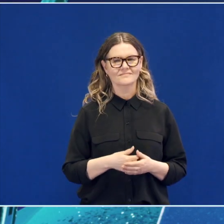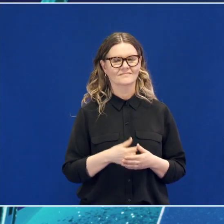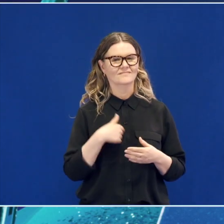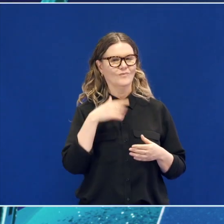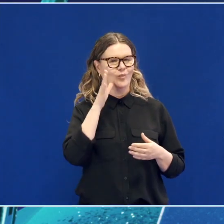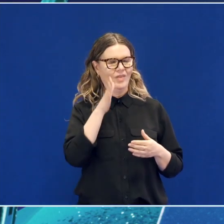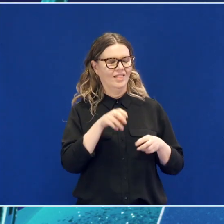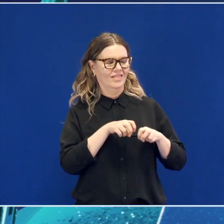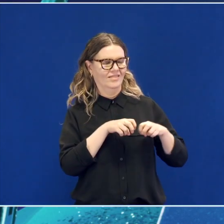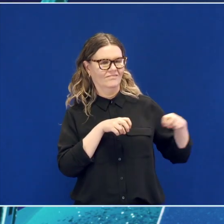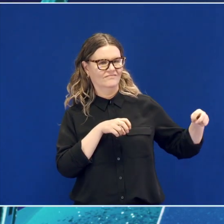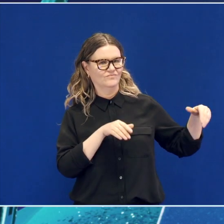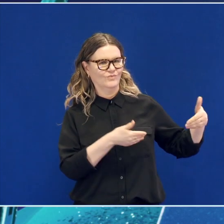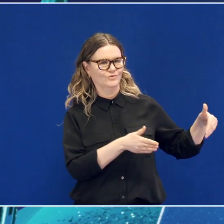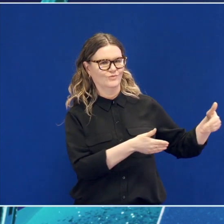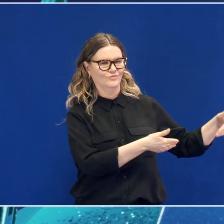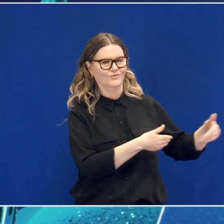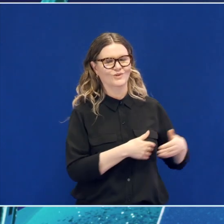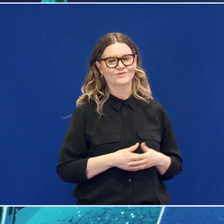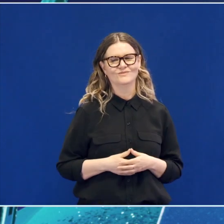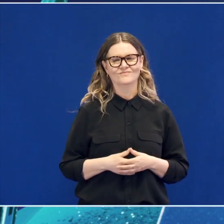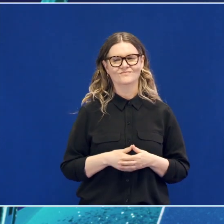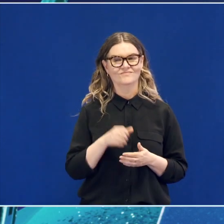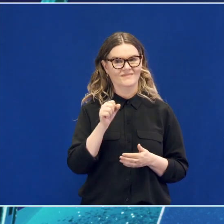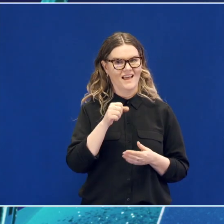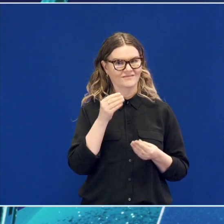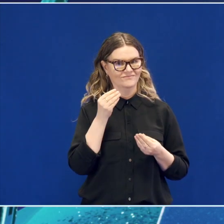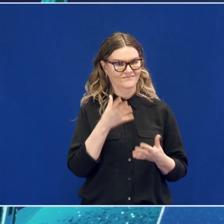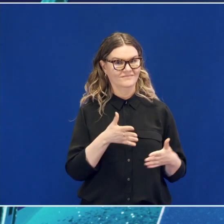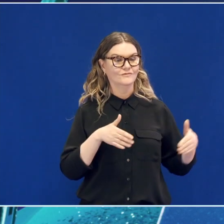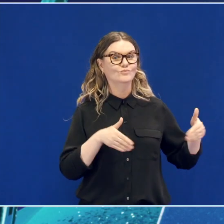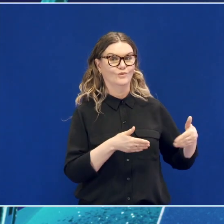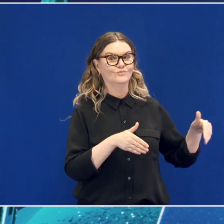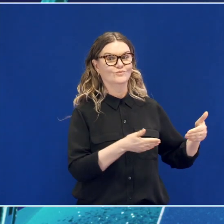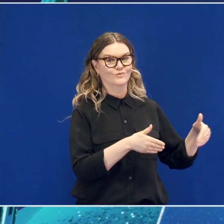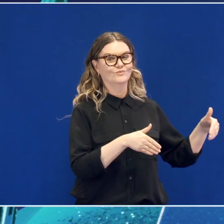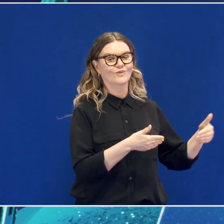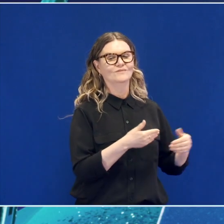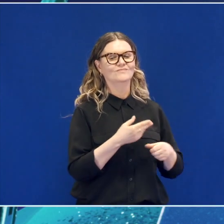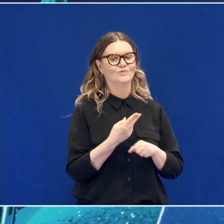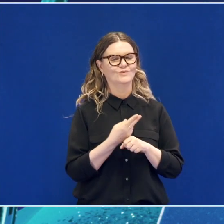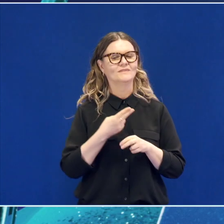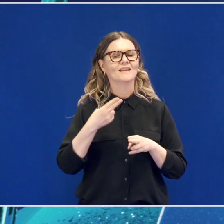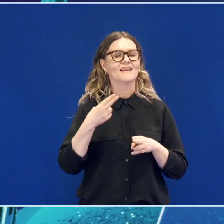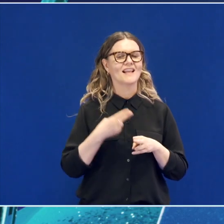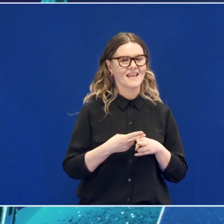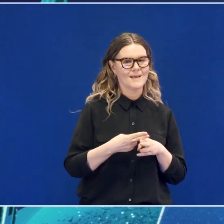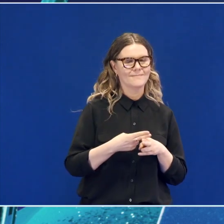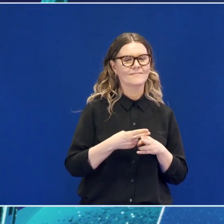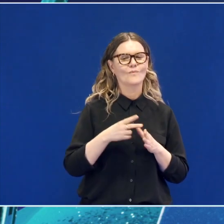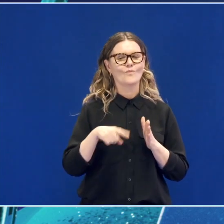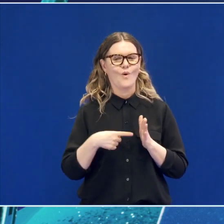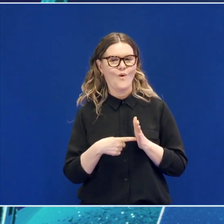and introduce ourselves using name, role, and value. So I'll take moderator privilege,